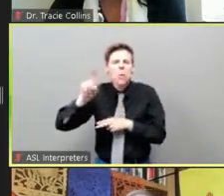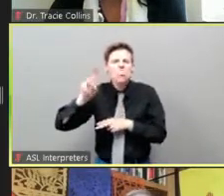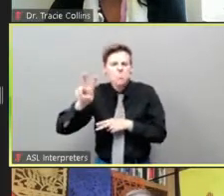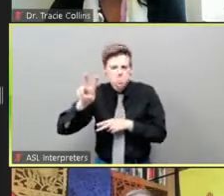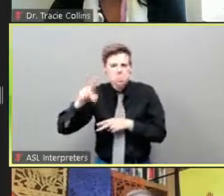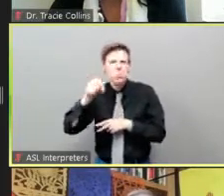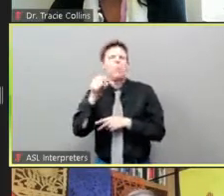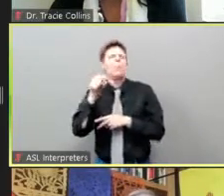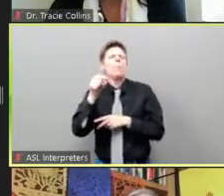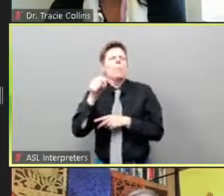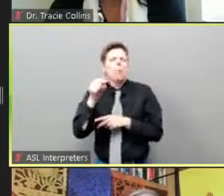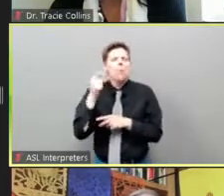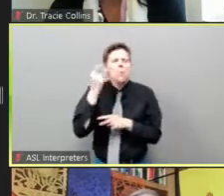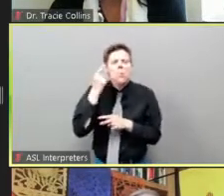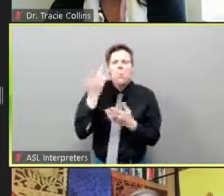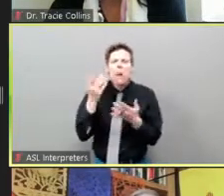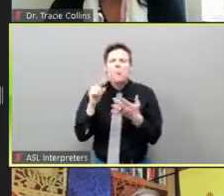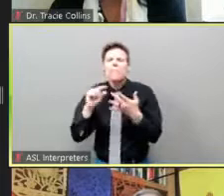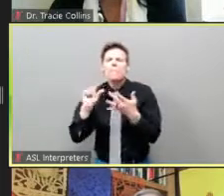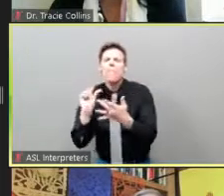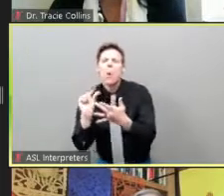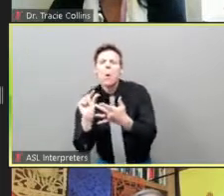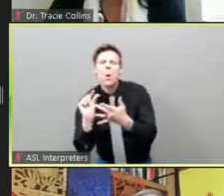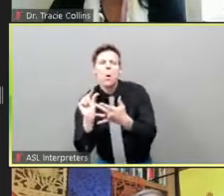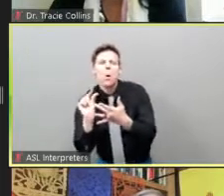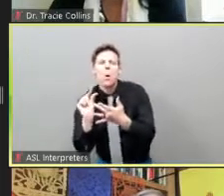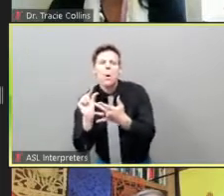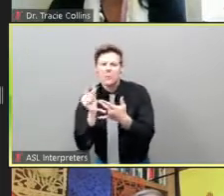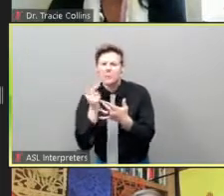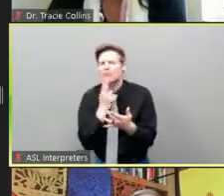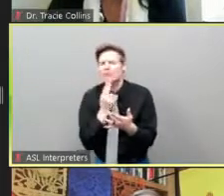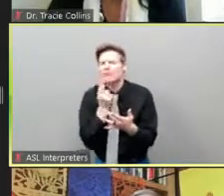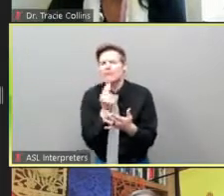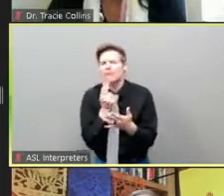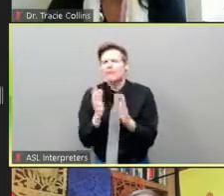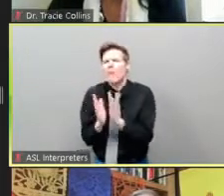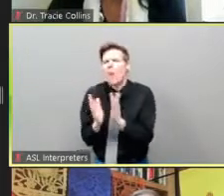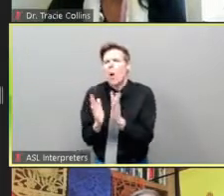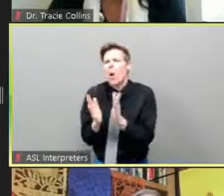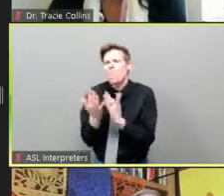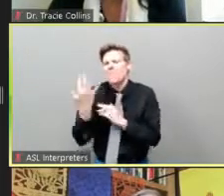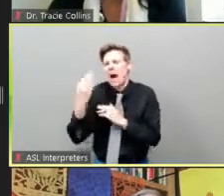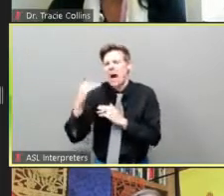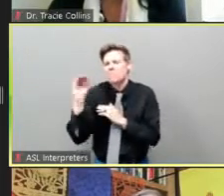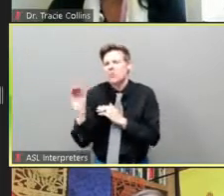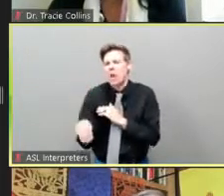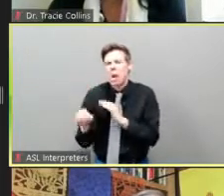substantially less than 5%. And at this point in time actually, um, almost two